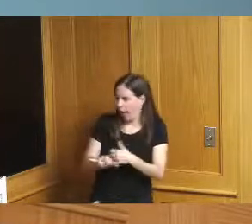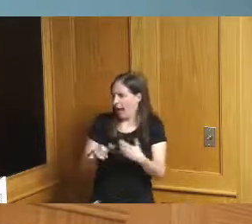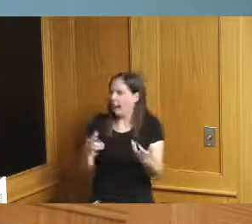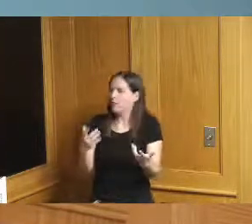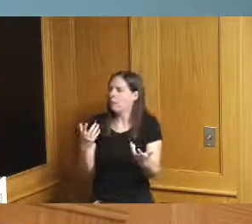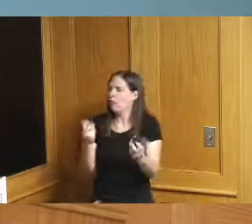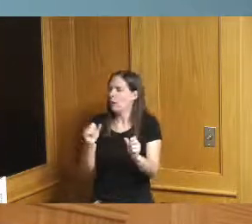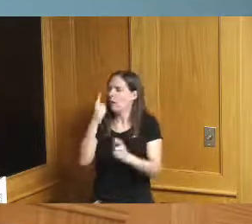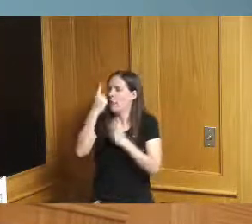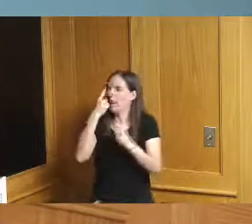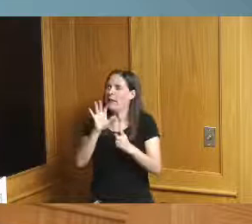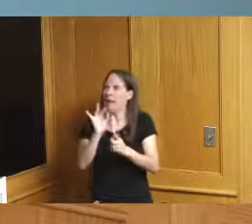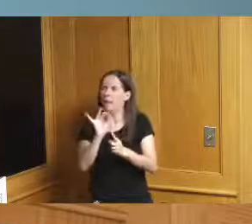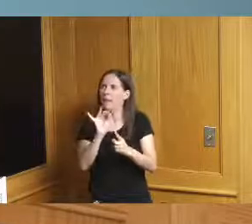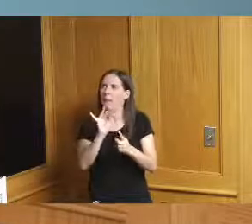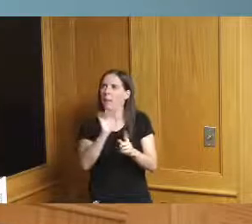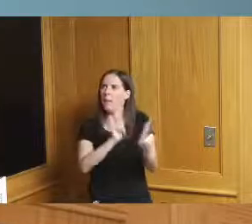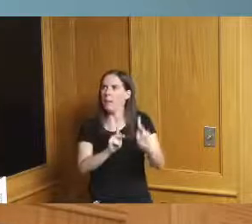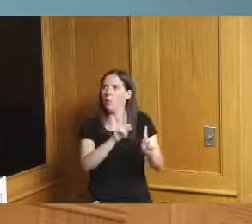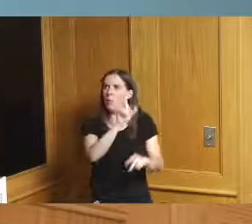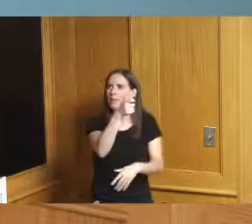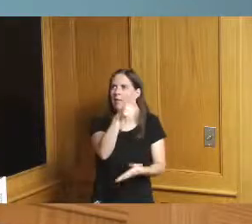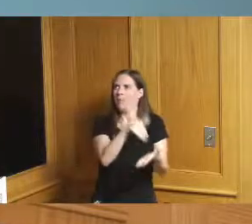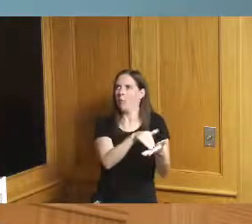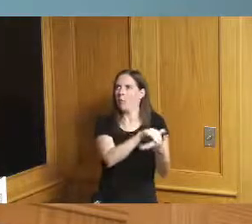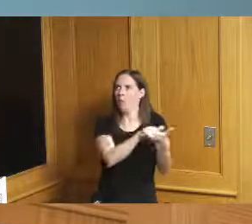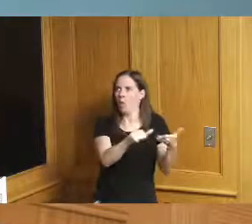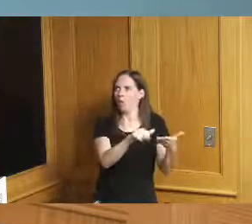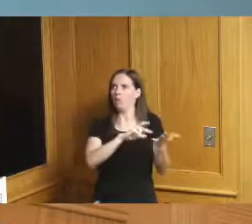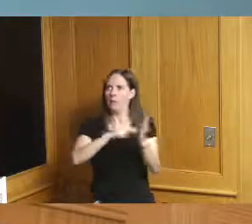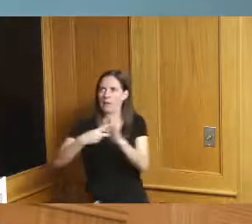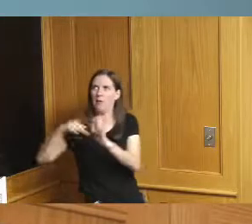you have ten thousand people we're looking at a million dollars right which we could do um